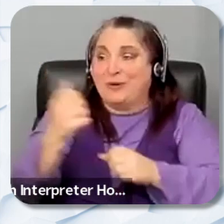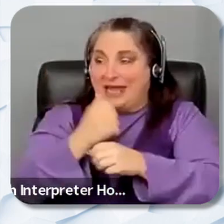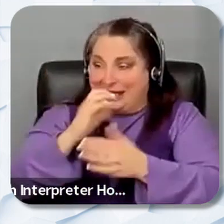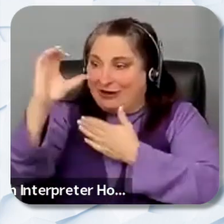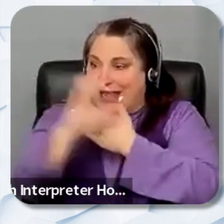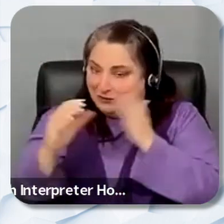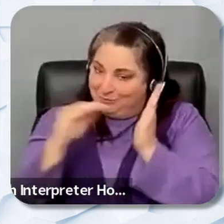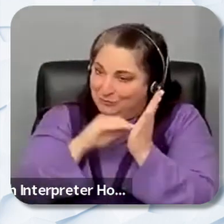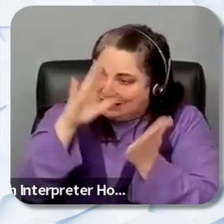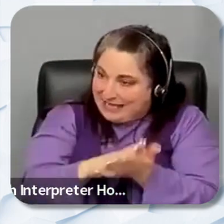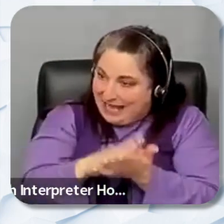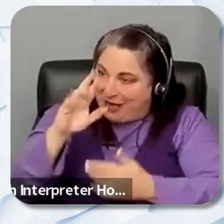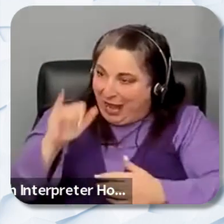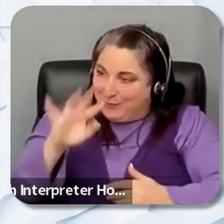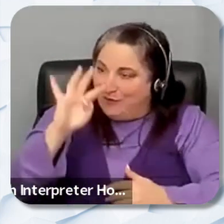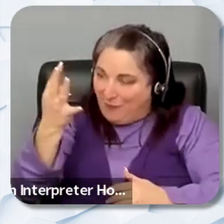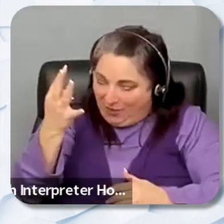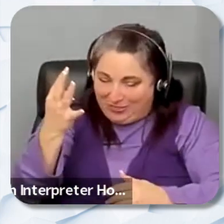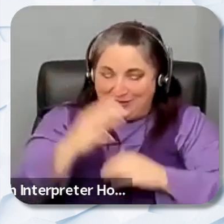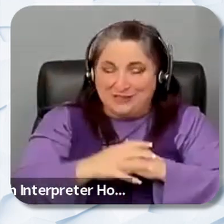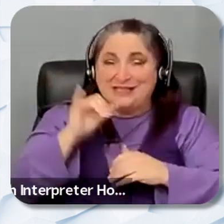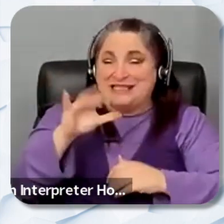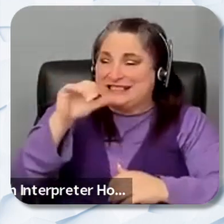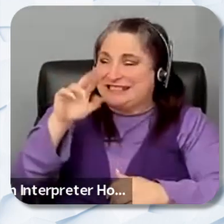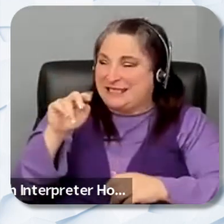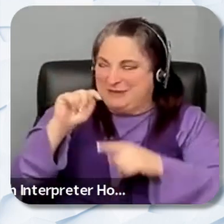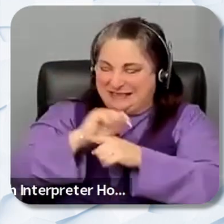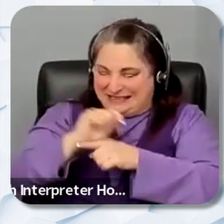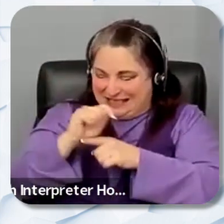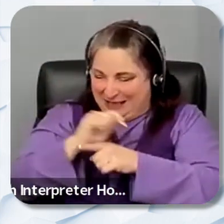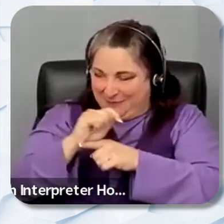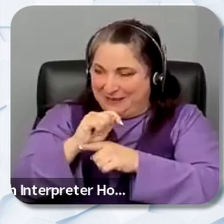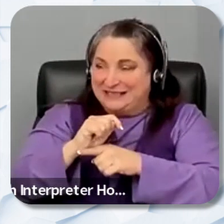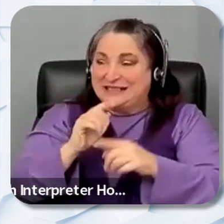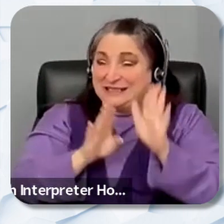you can write this down. This CIM team development training will be a shorter training compared